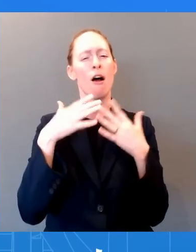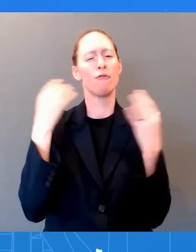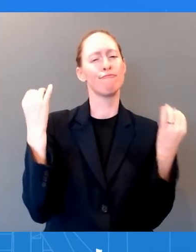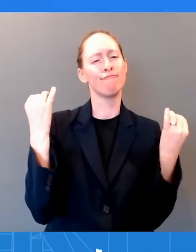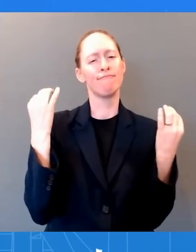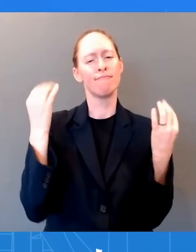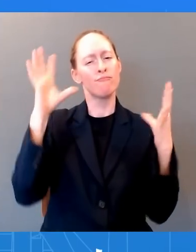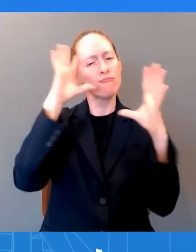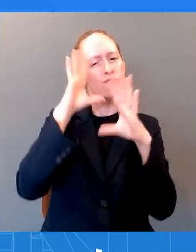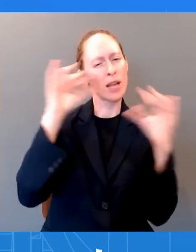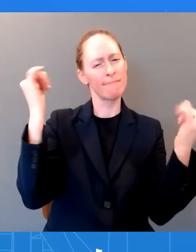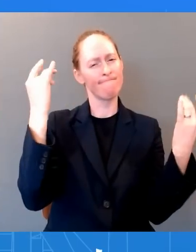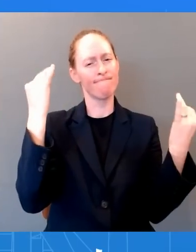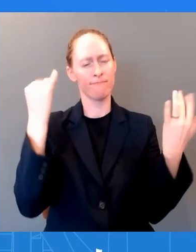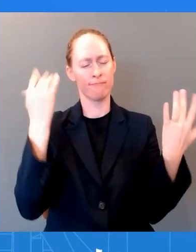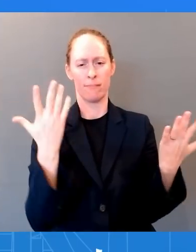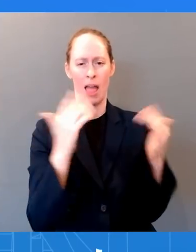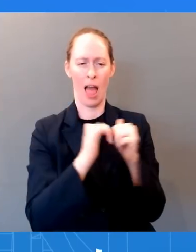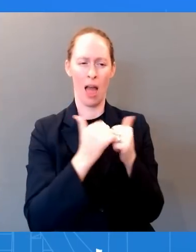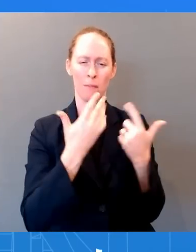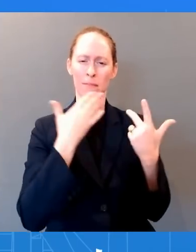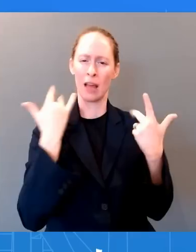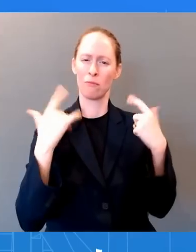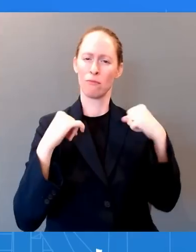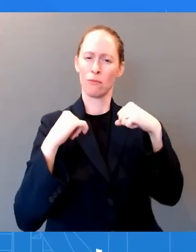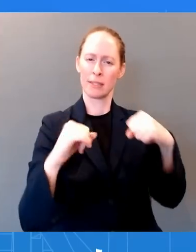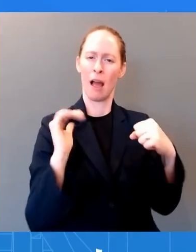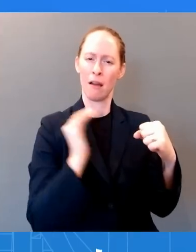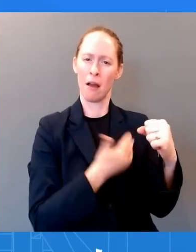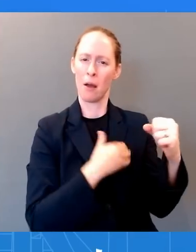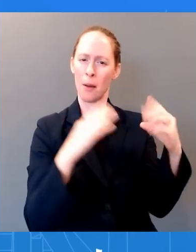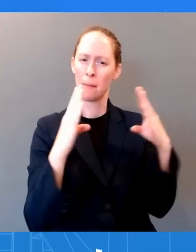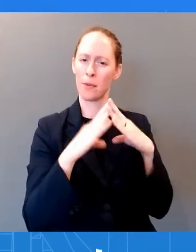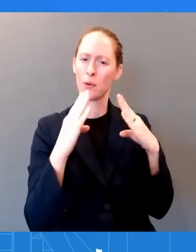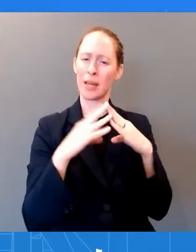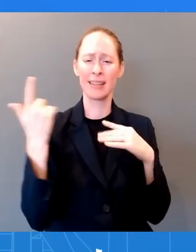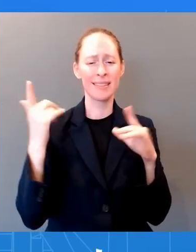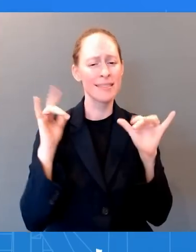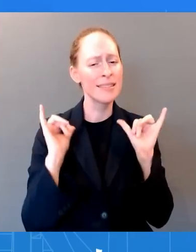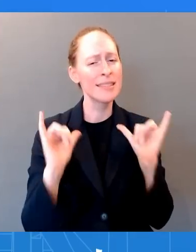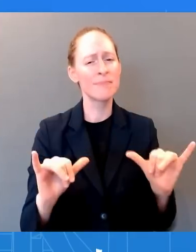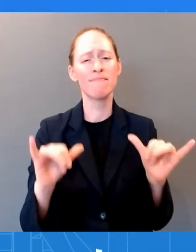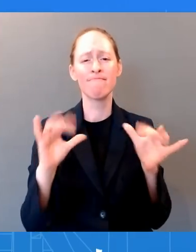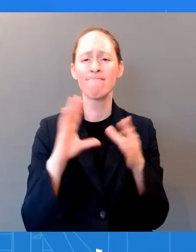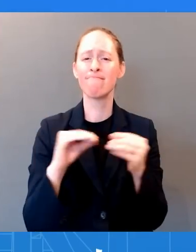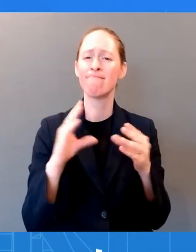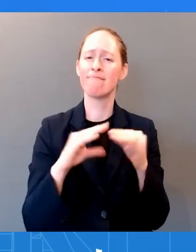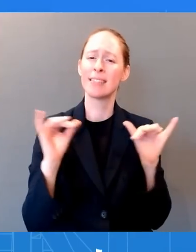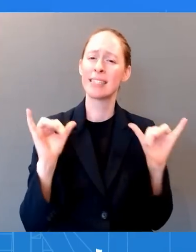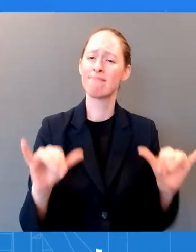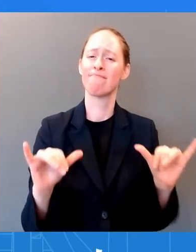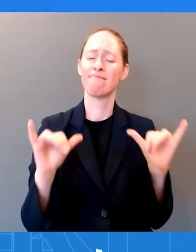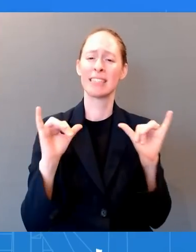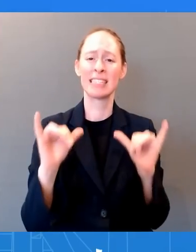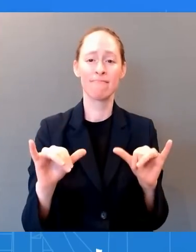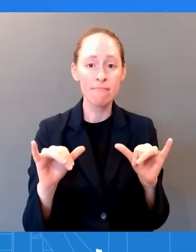You know, the President has been really clear that congressional Republicans -- that extreme MAGA agenda that you heard him talk about last week